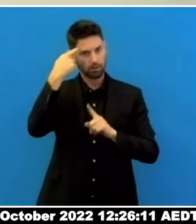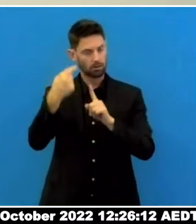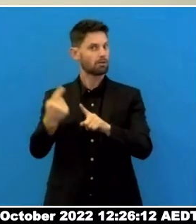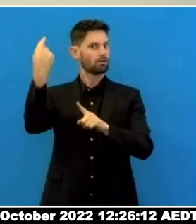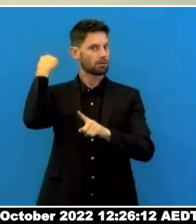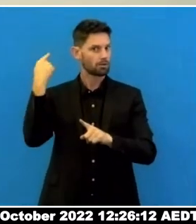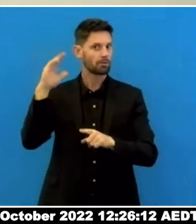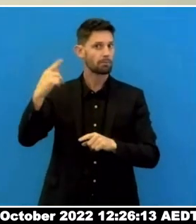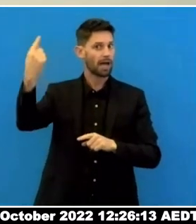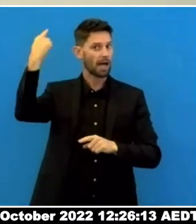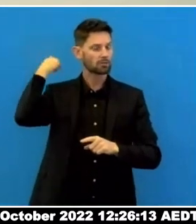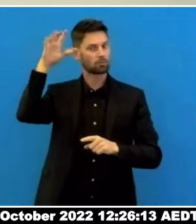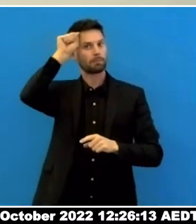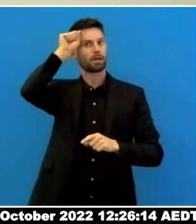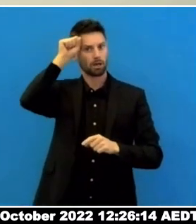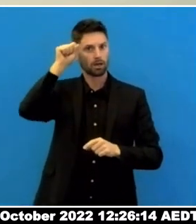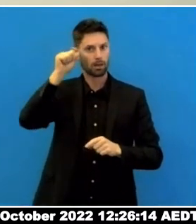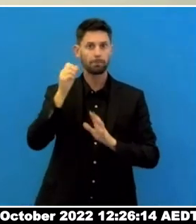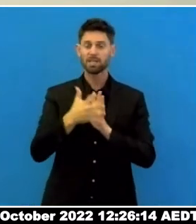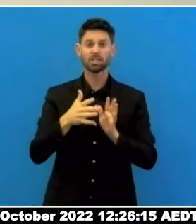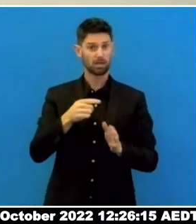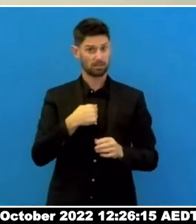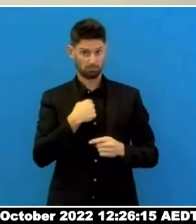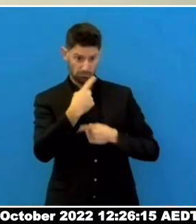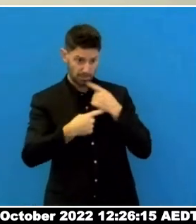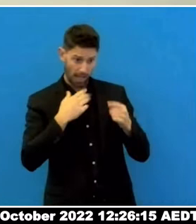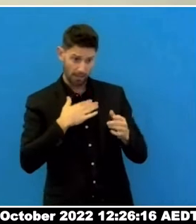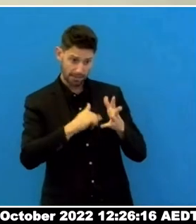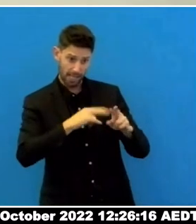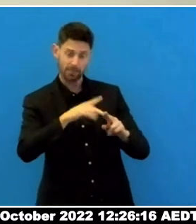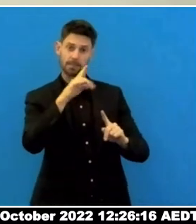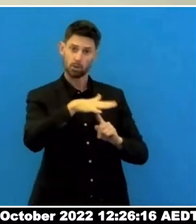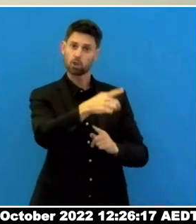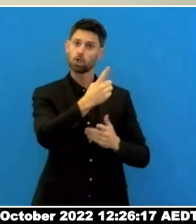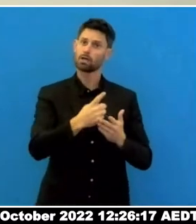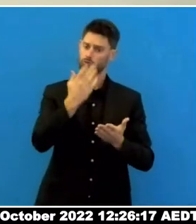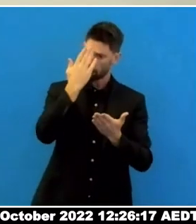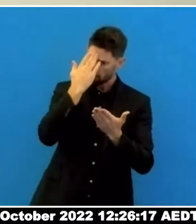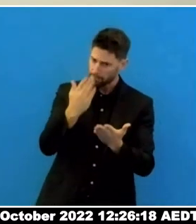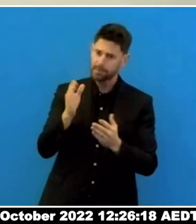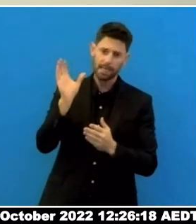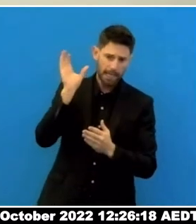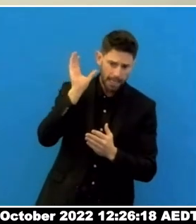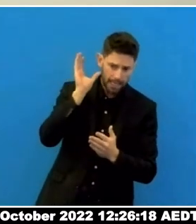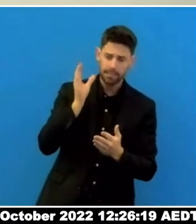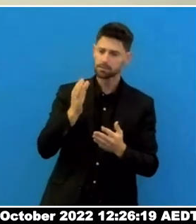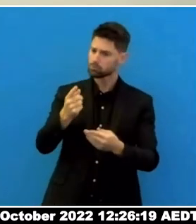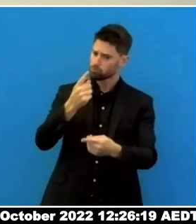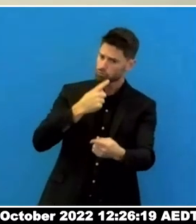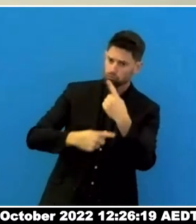And so the approach right then is one of listening, it's one of respect, it's one of treating that person with dignity and kind of making that assumption